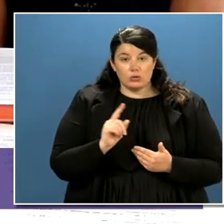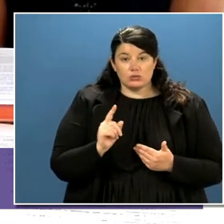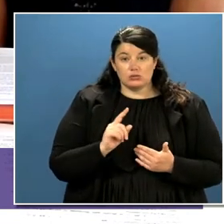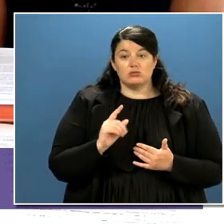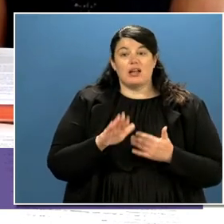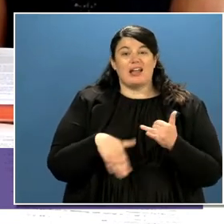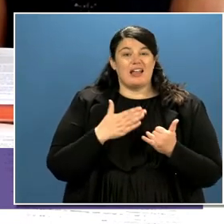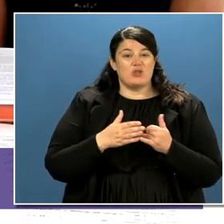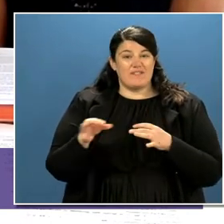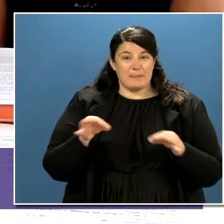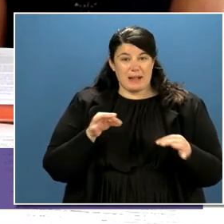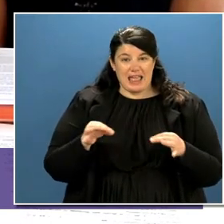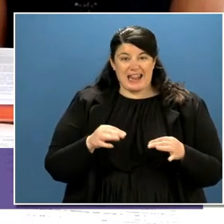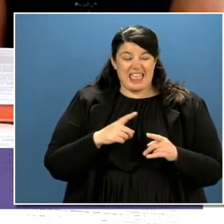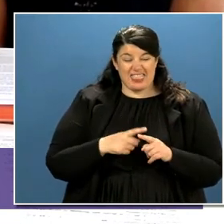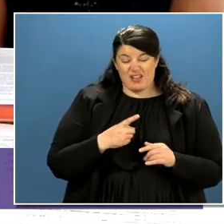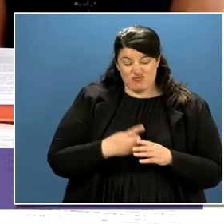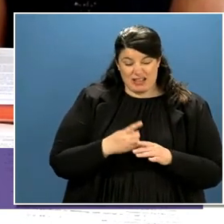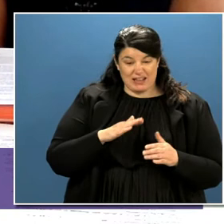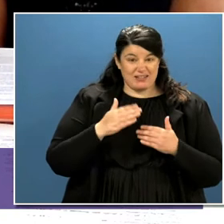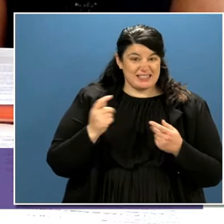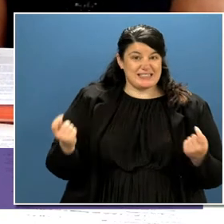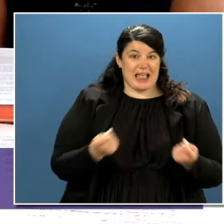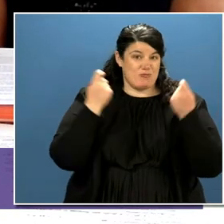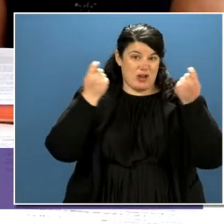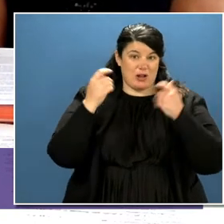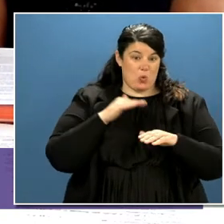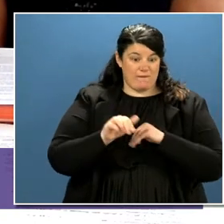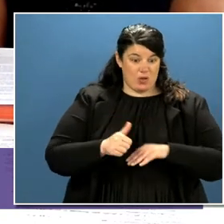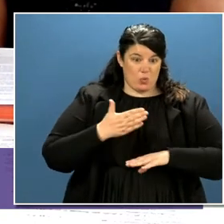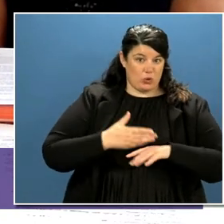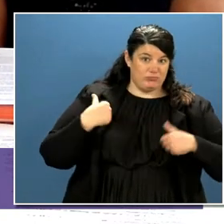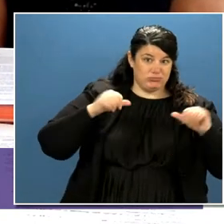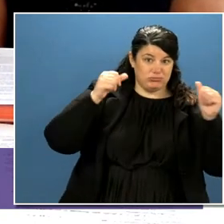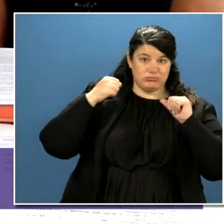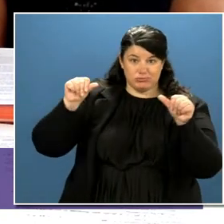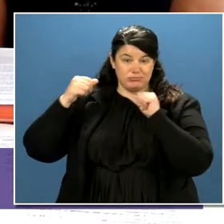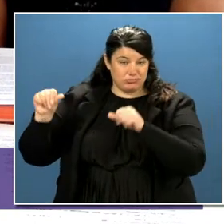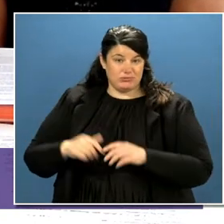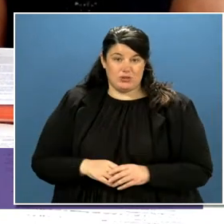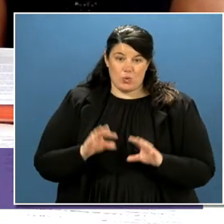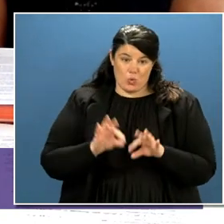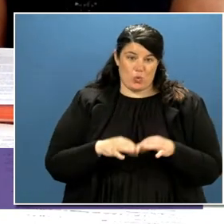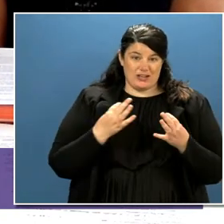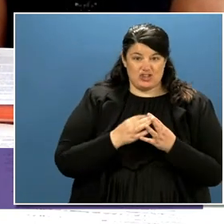And finally, just celebrating. Celebrating the good work. Organisations on a whole can get a lot better actually talking about the good